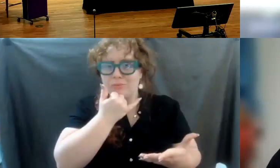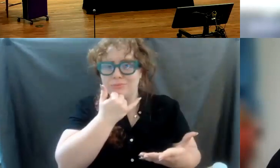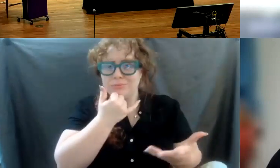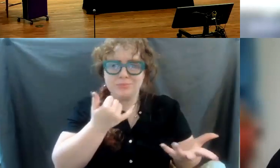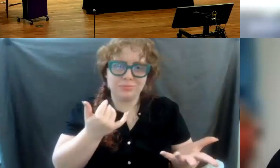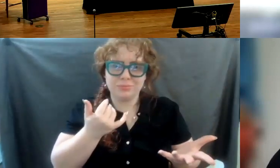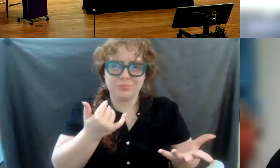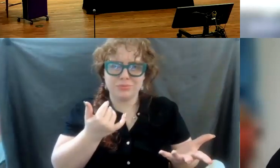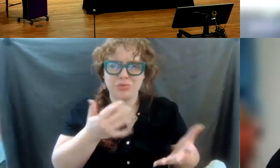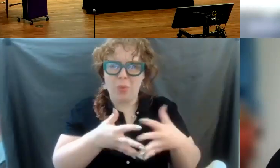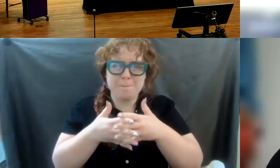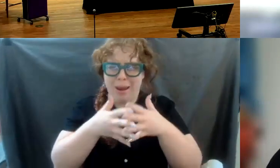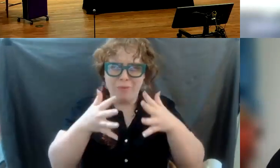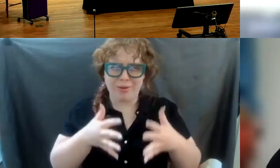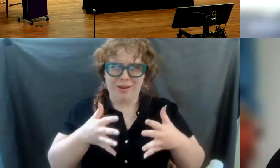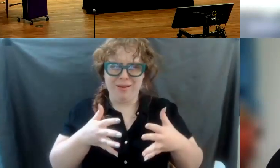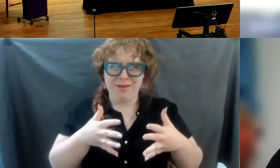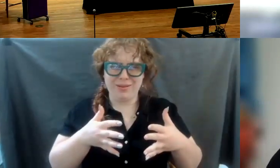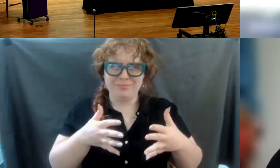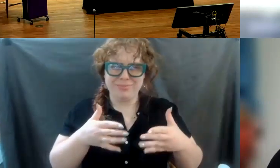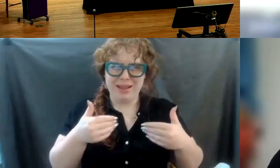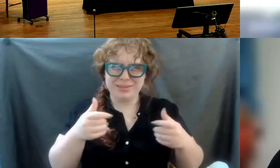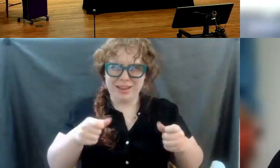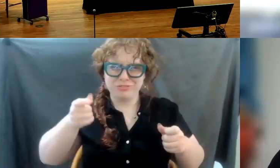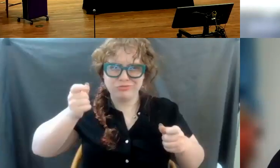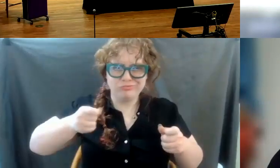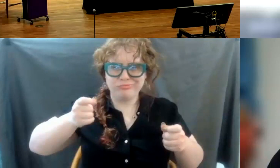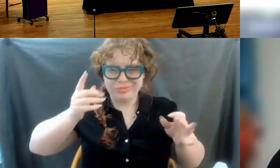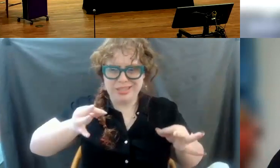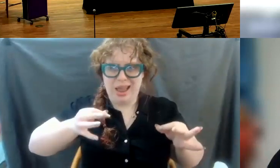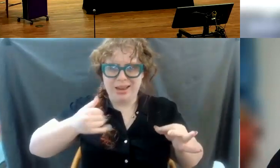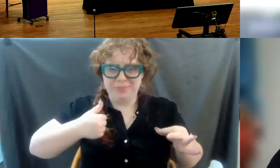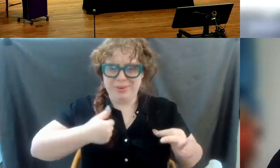who who who has the power, the authority to make a diagnosis